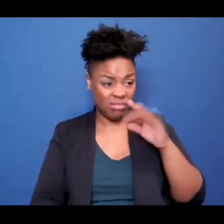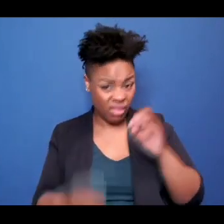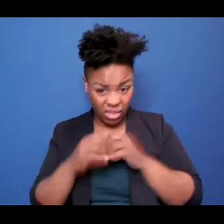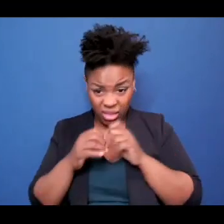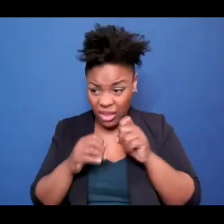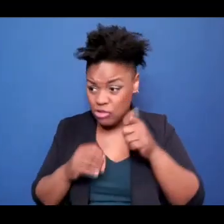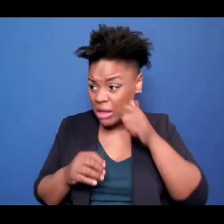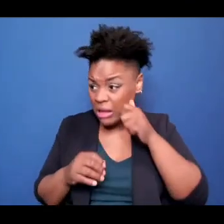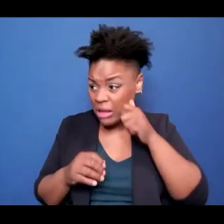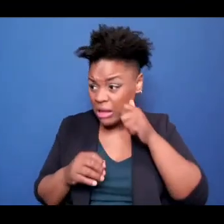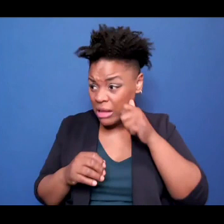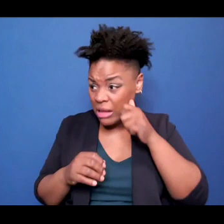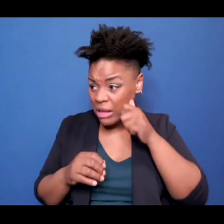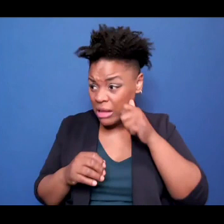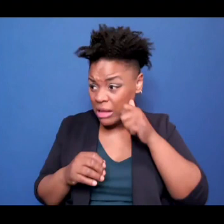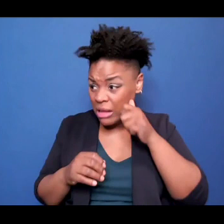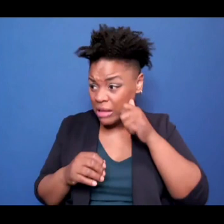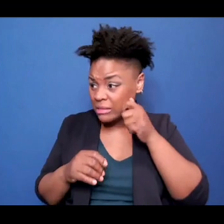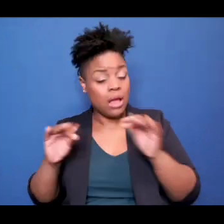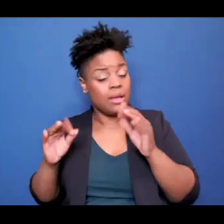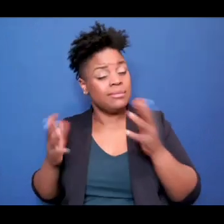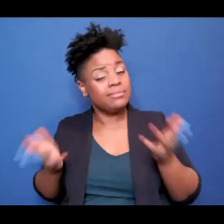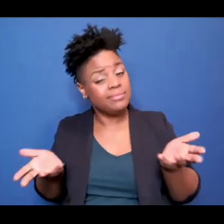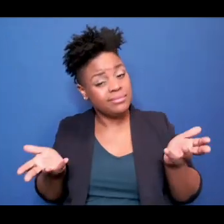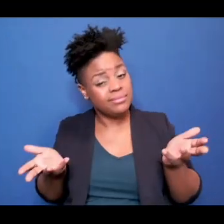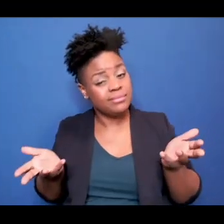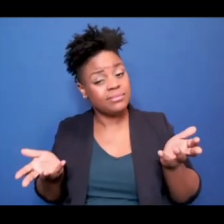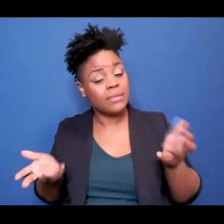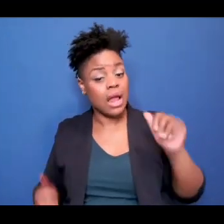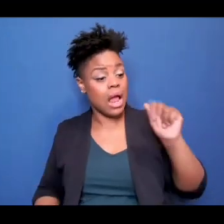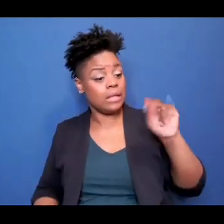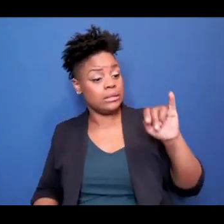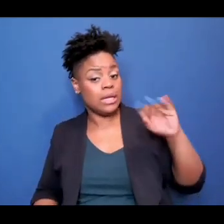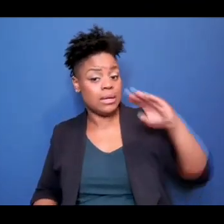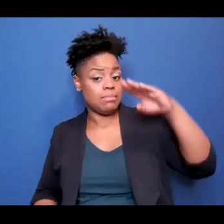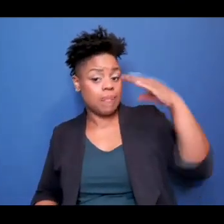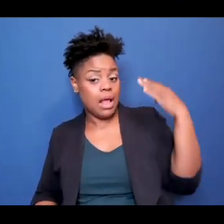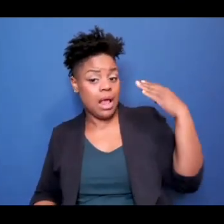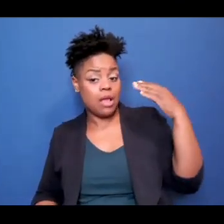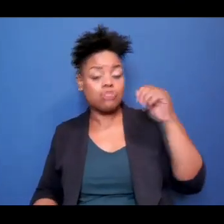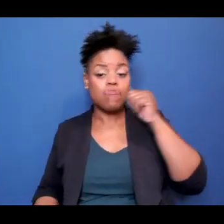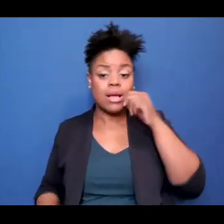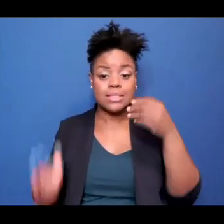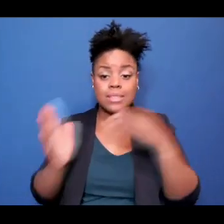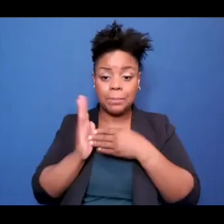COULDN'T POSSIBLY BE RACIST. RIGHT? ANTI-BLACK RESTAURANTS LIKE SAMBO'S SUGGESTS TO AMERICA THAT